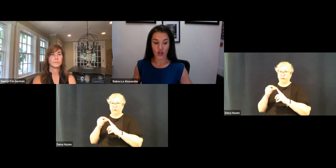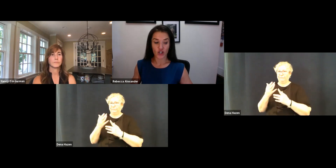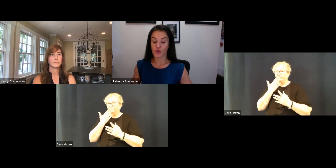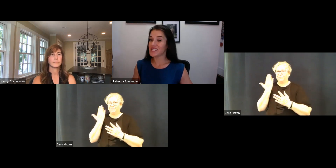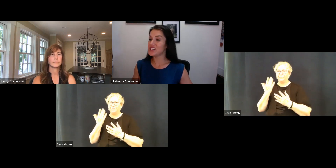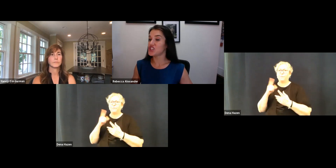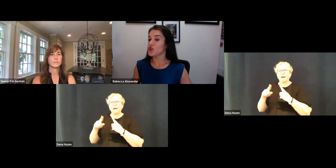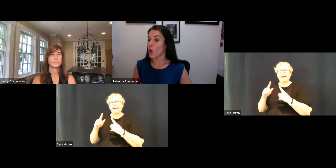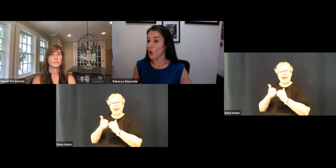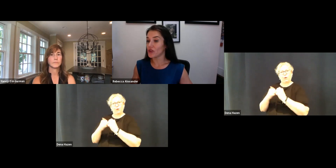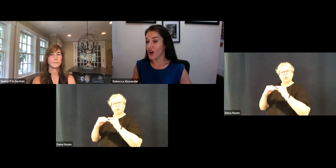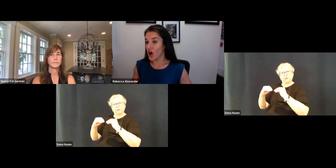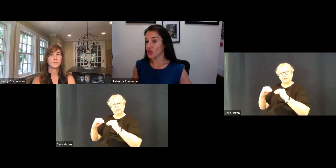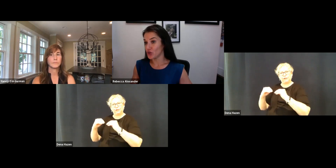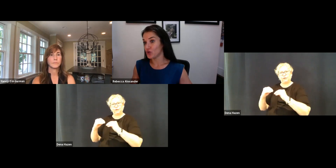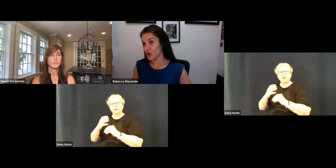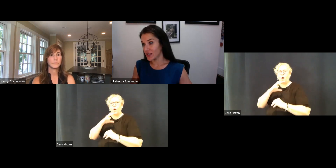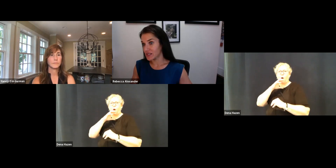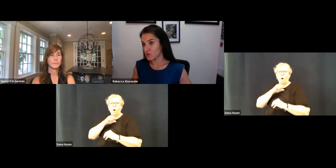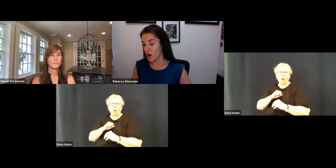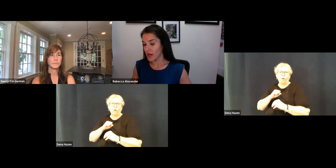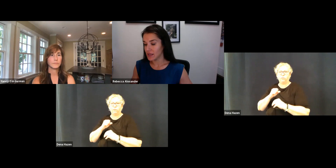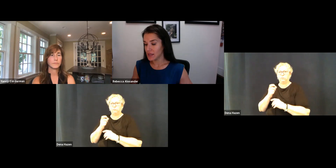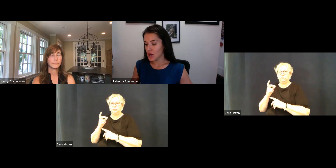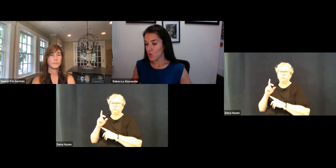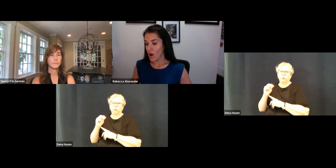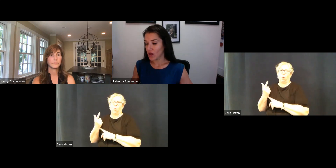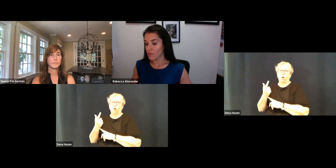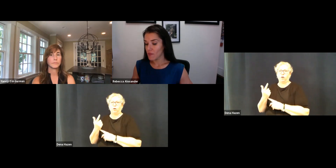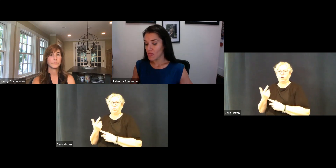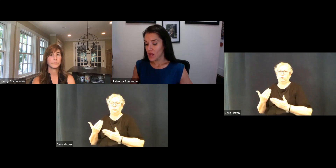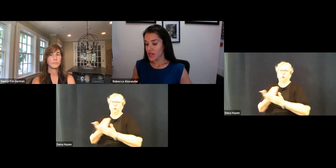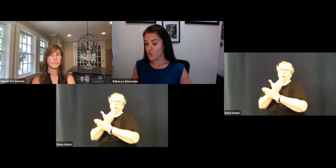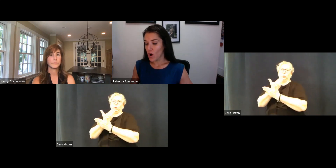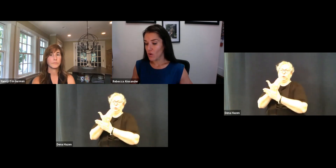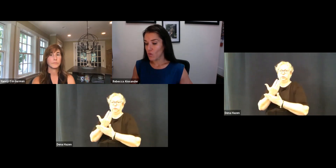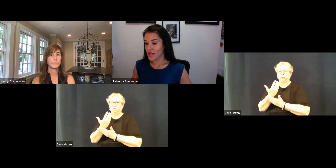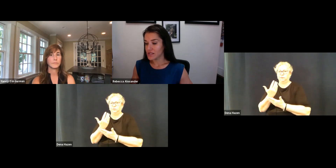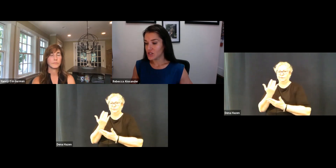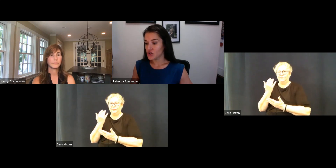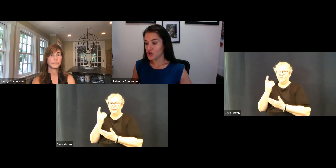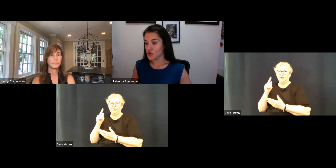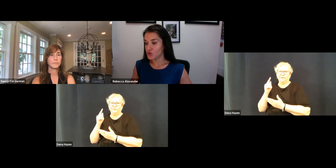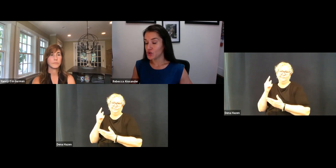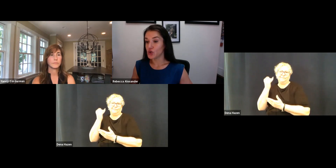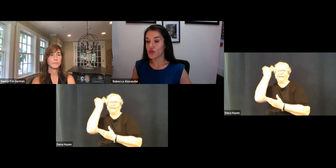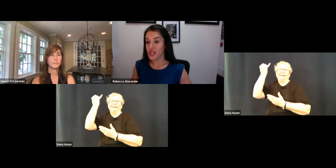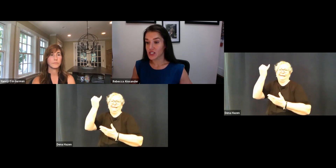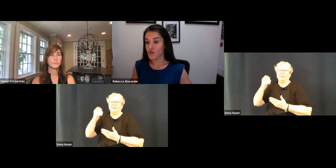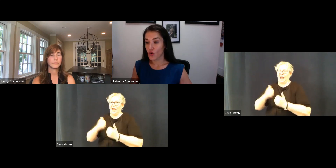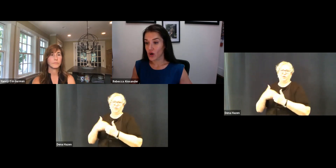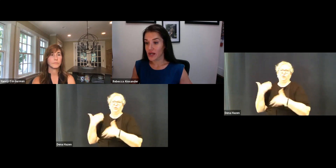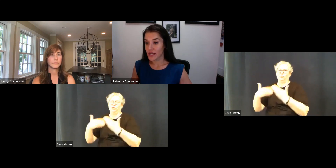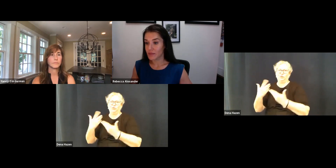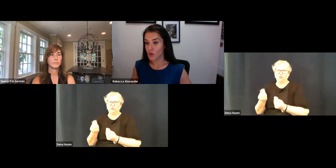how do you teach an old dog new tricks, right? Well, in what ways do you do things for him